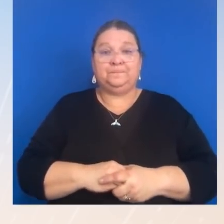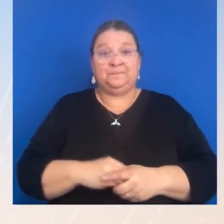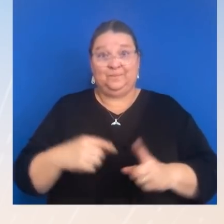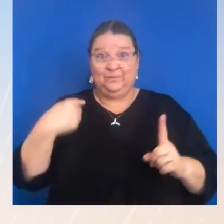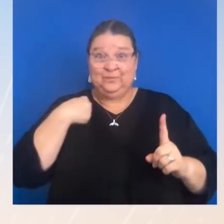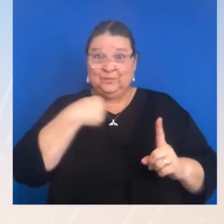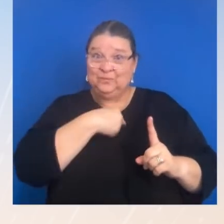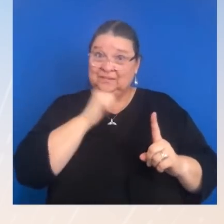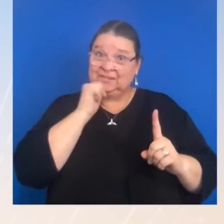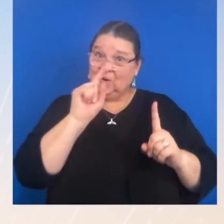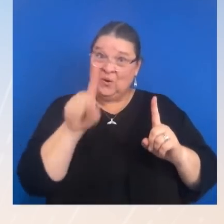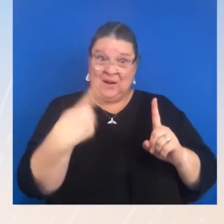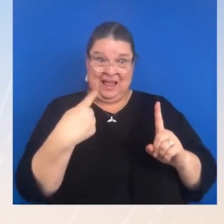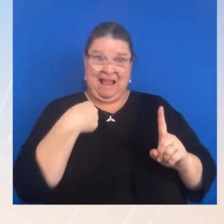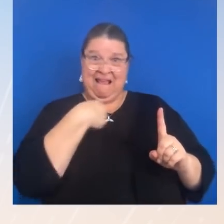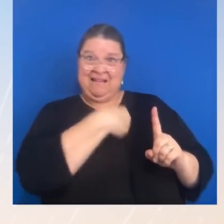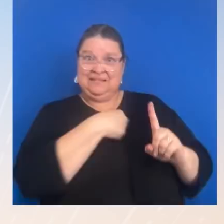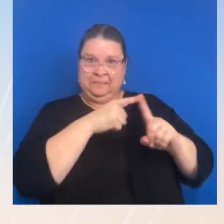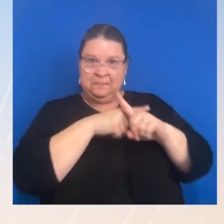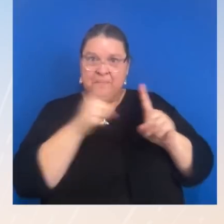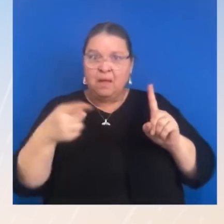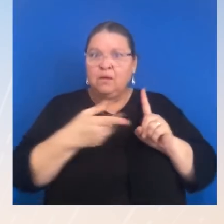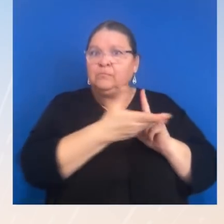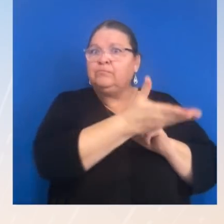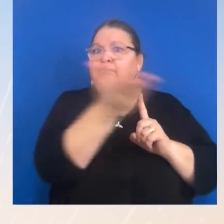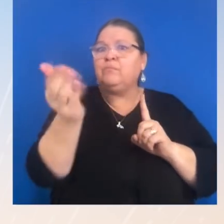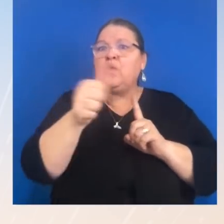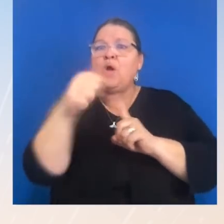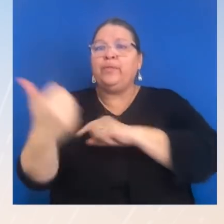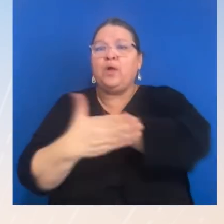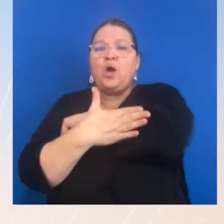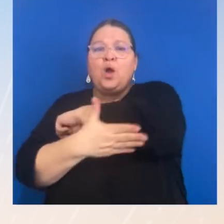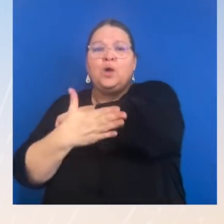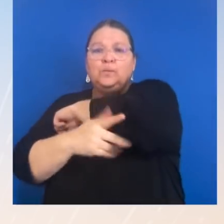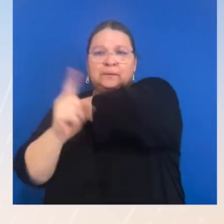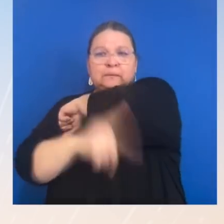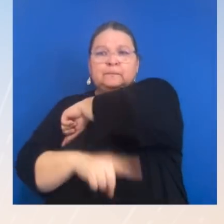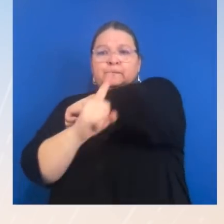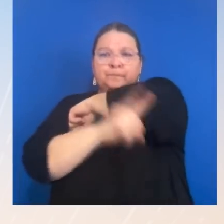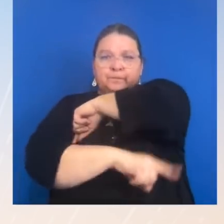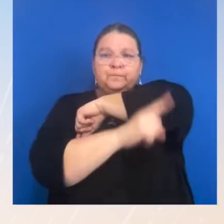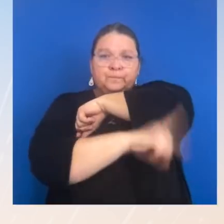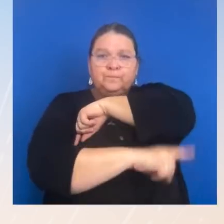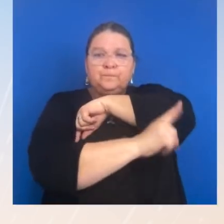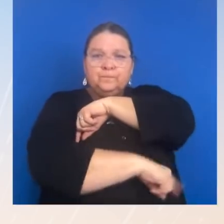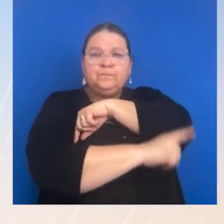would have an impact. Our objective is, of course, to bring an end to this conflict. In terms of when that will happen,